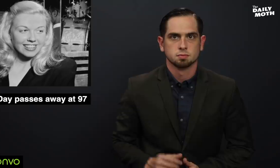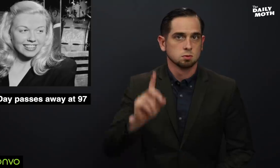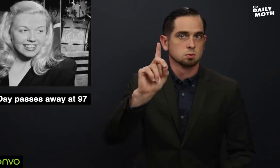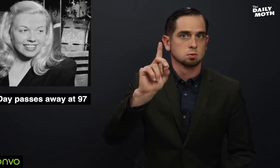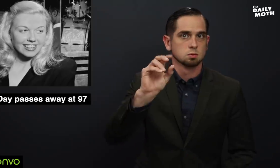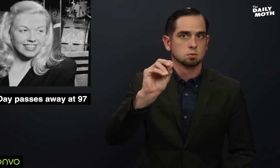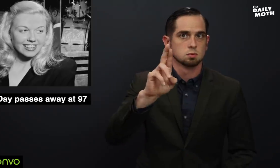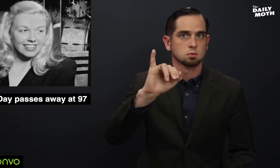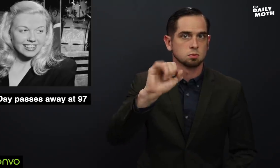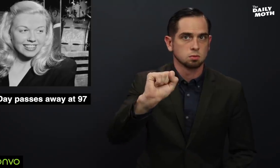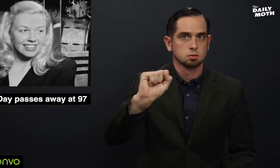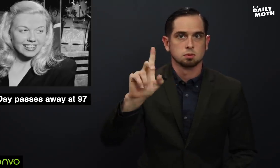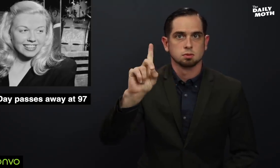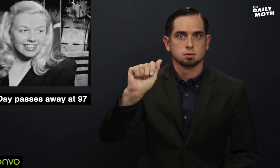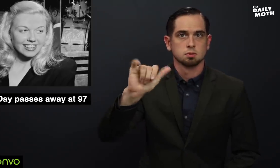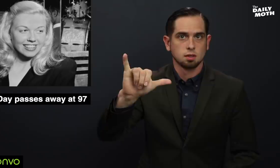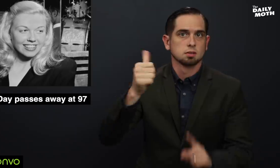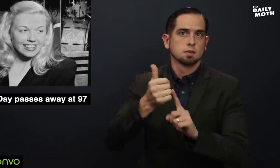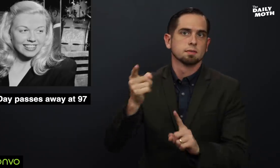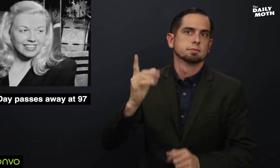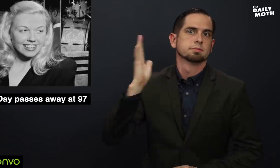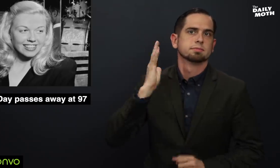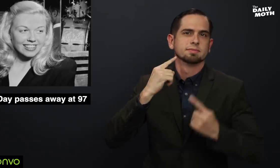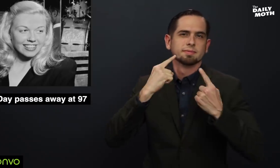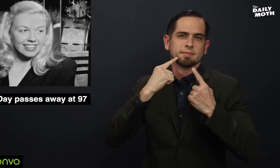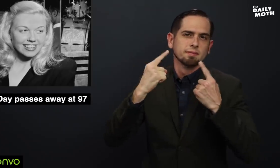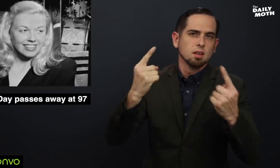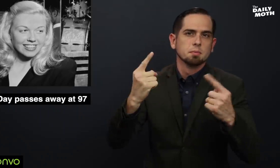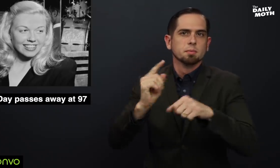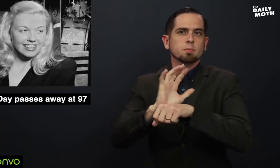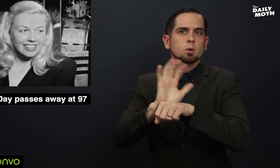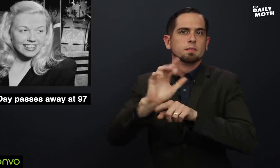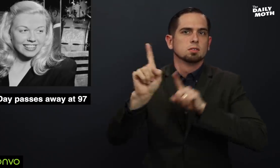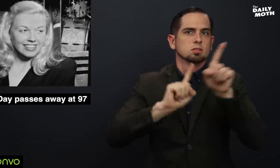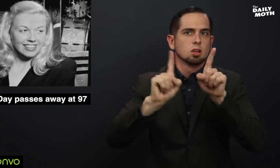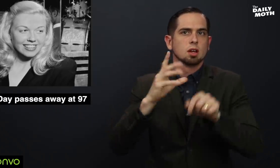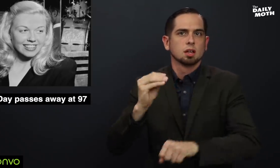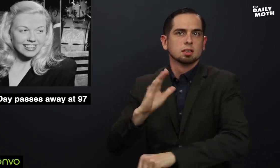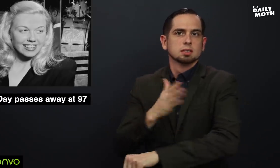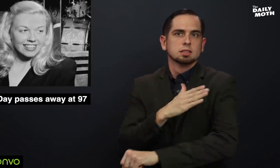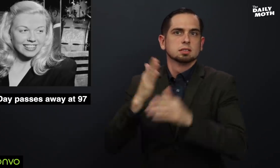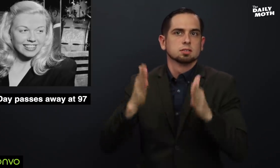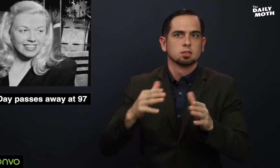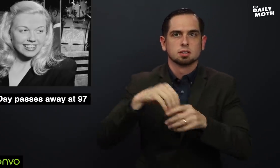Doris Day, who was a very famous movie star and singer